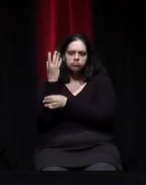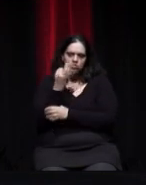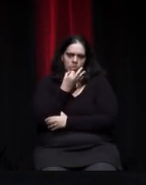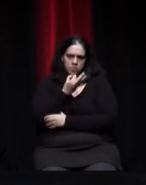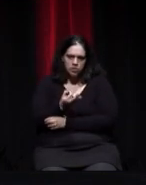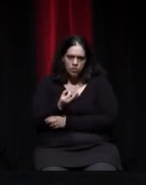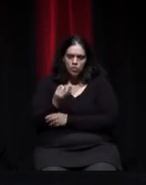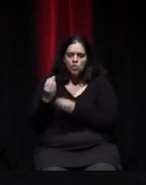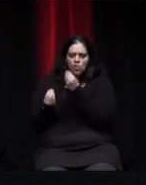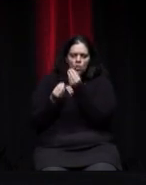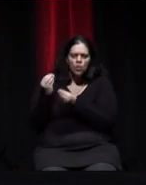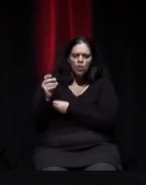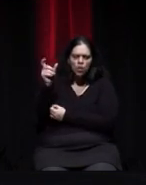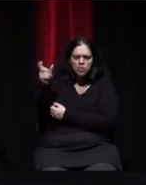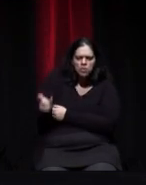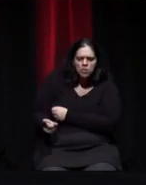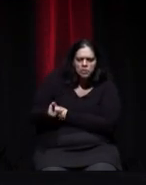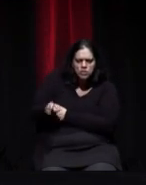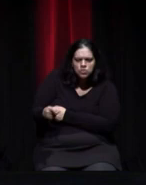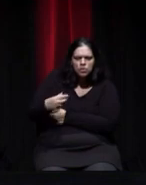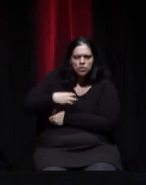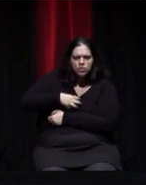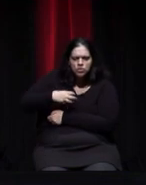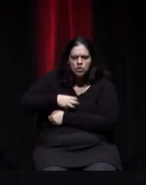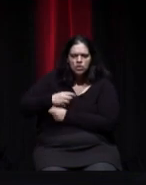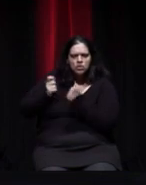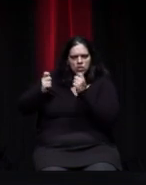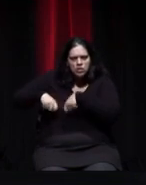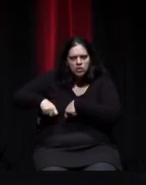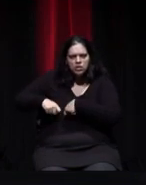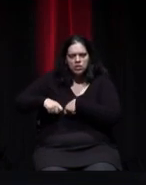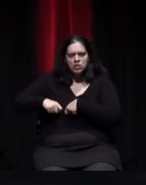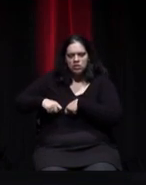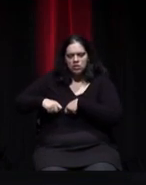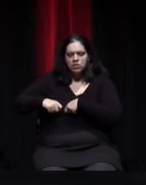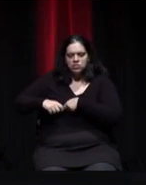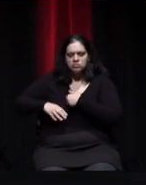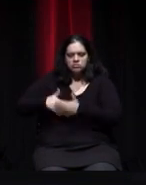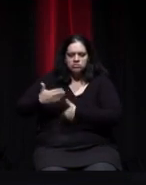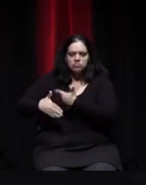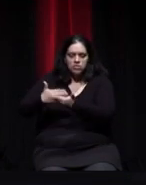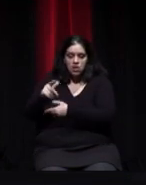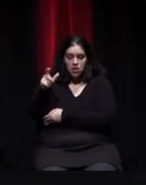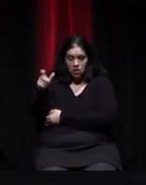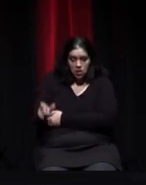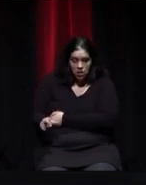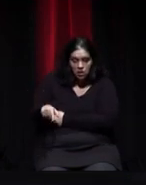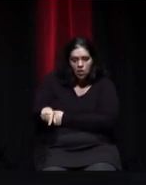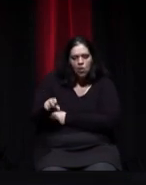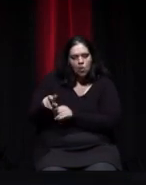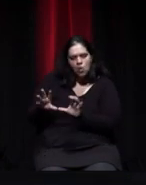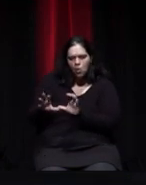Like this person, what are the conditions and possibilities that take this person, this community or this institution